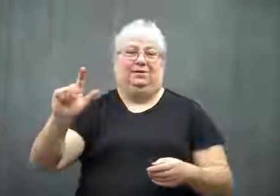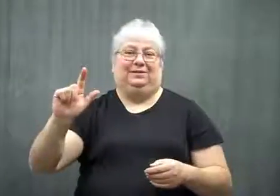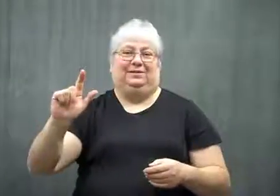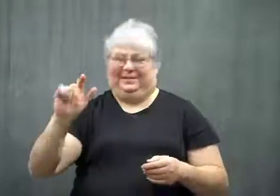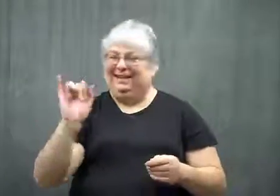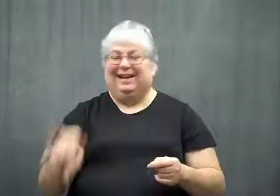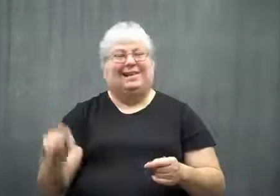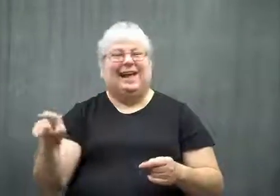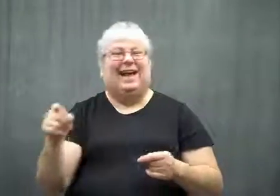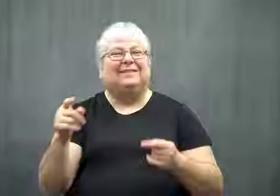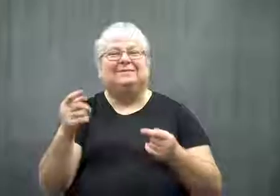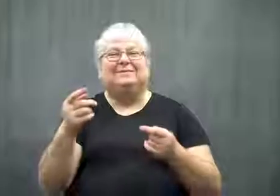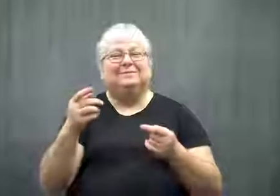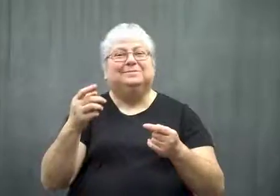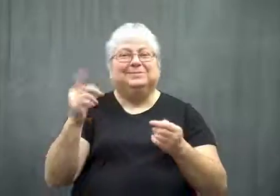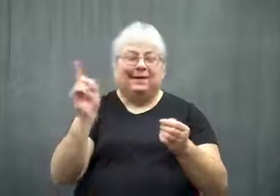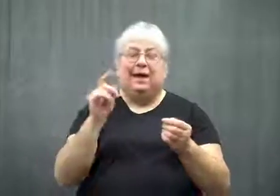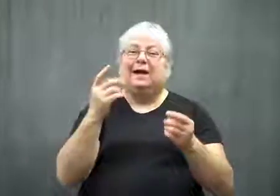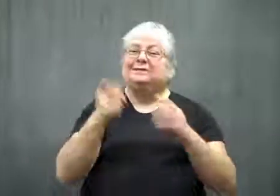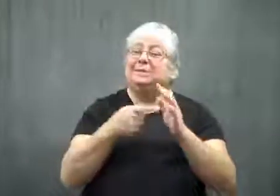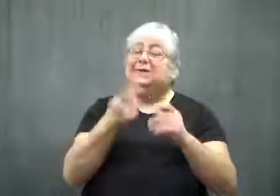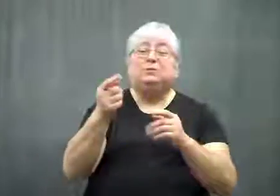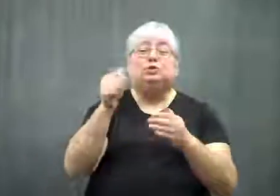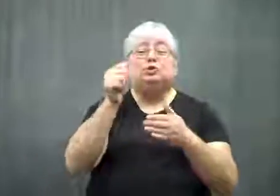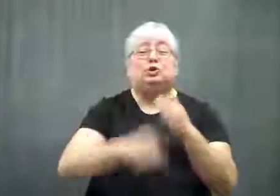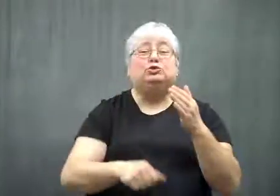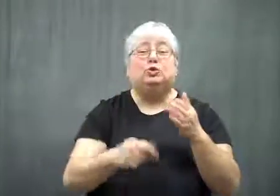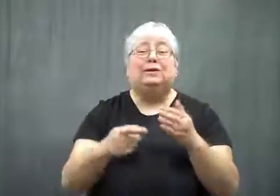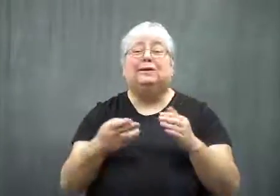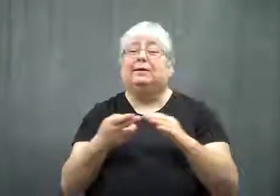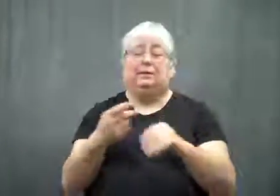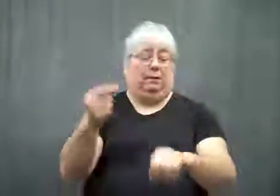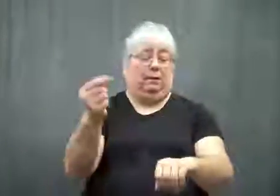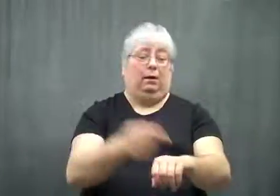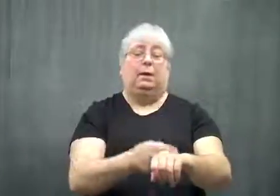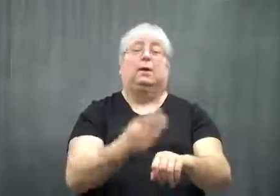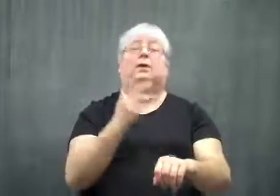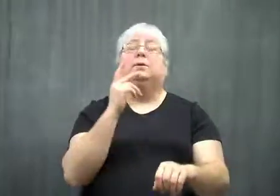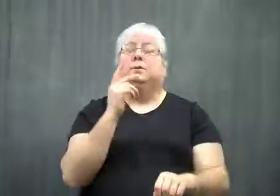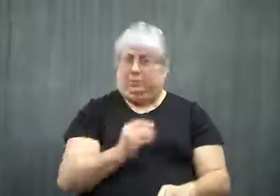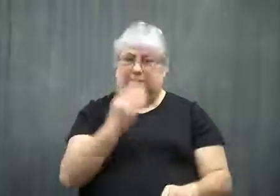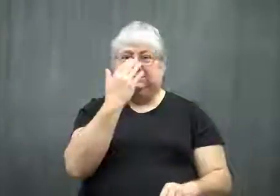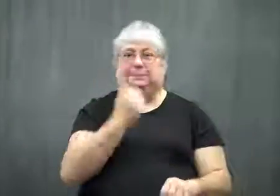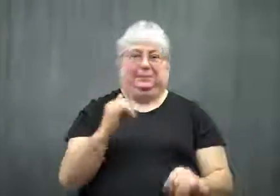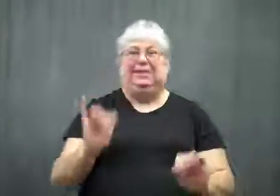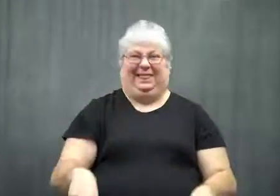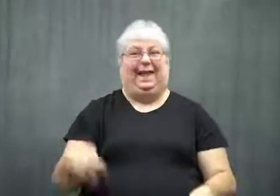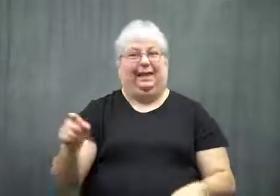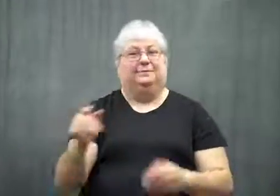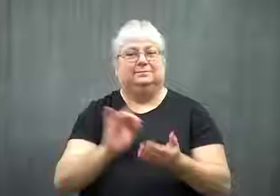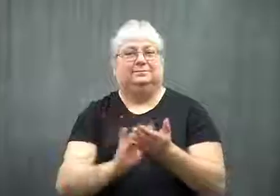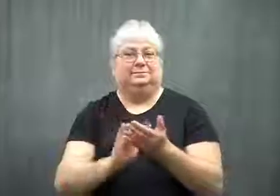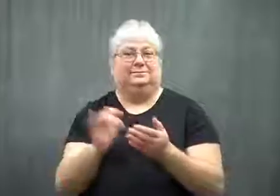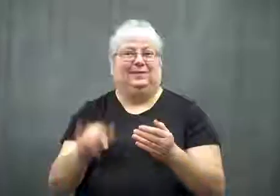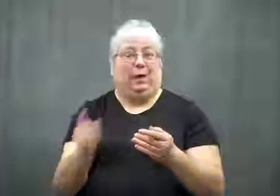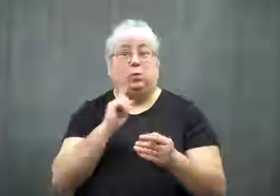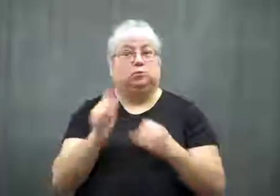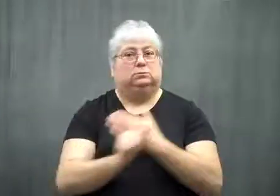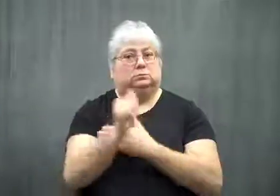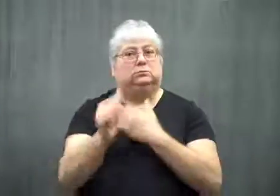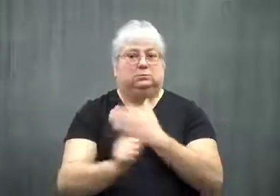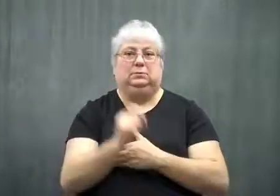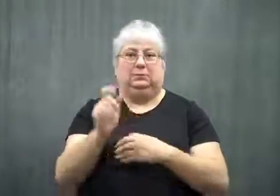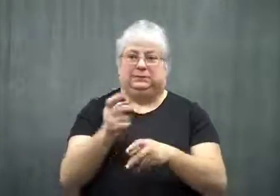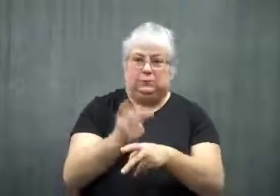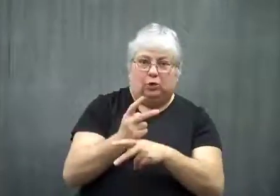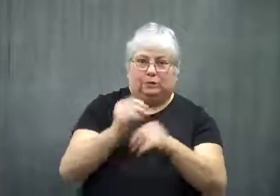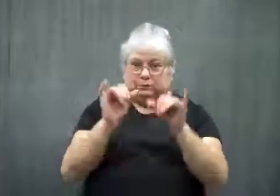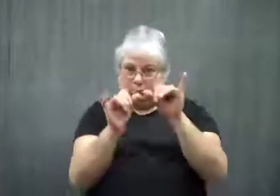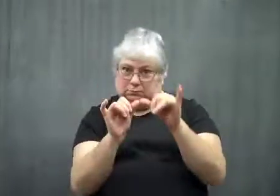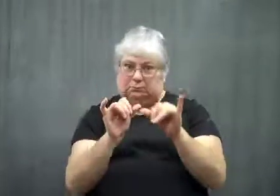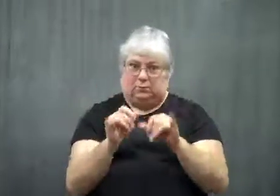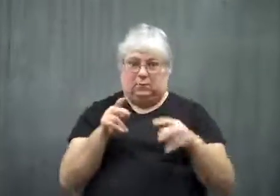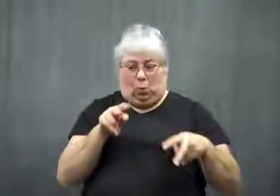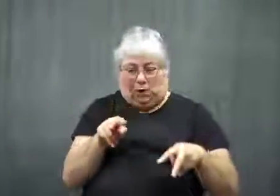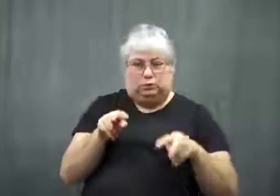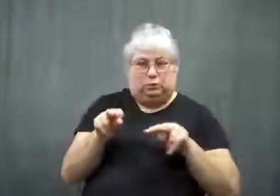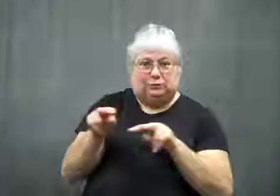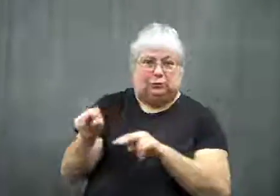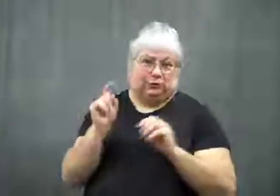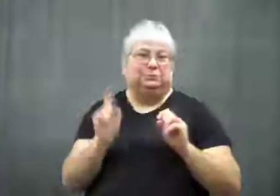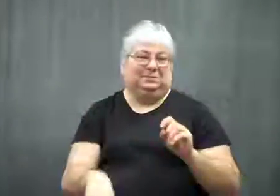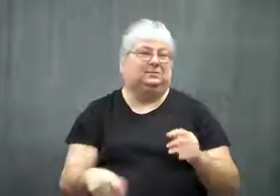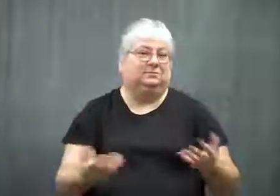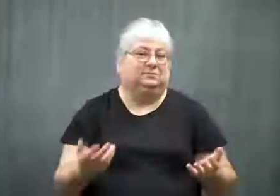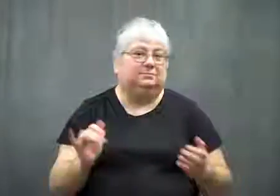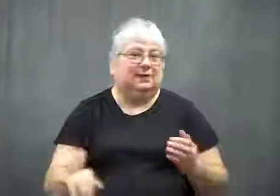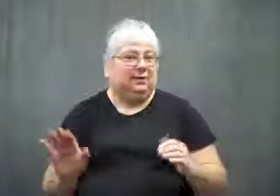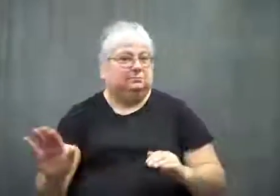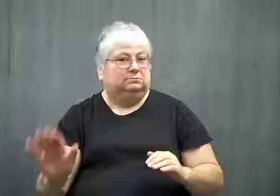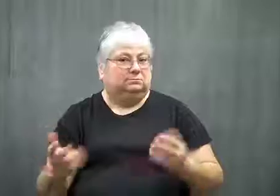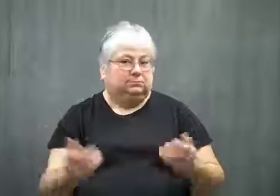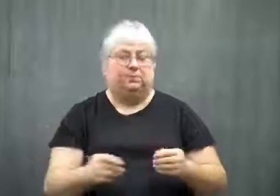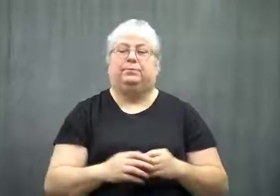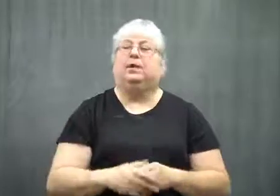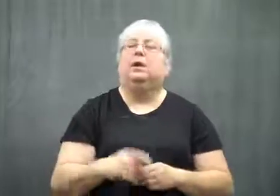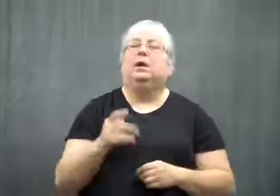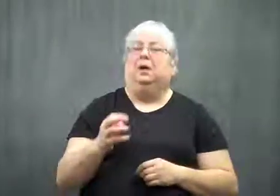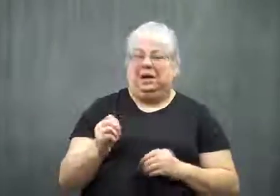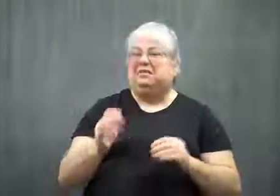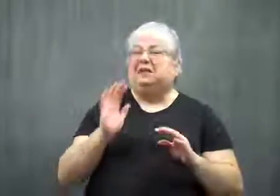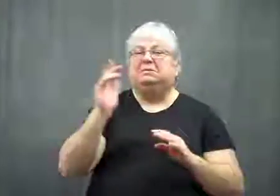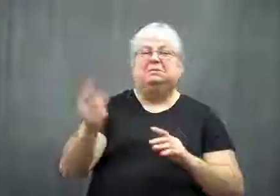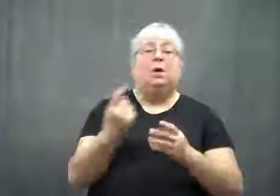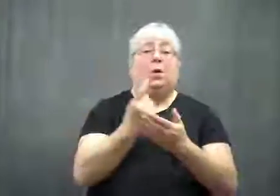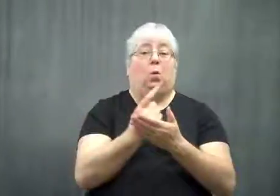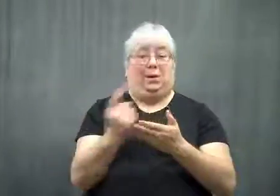It's a surgical anesthetic. It's dangerous, requiring precise measurements and care.